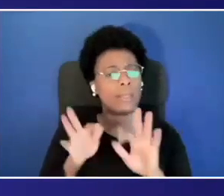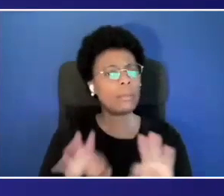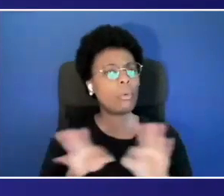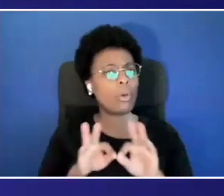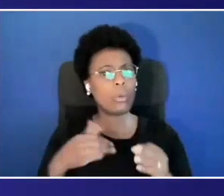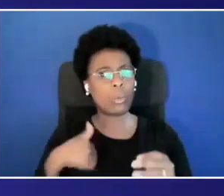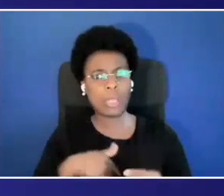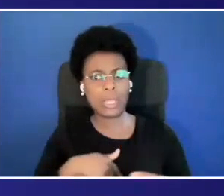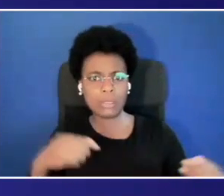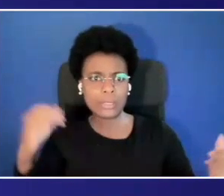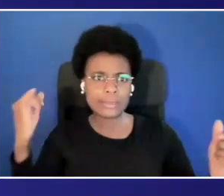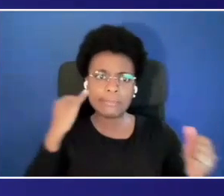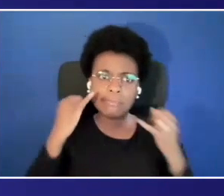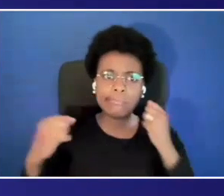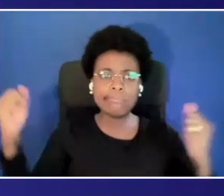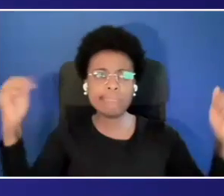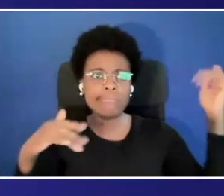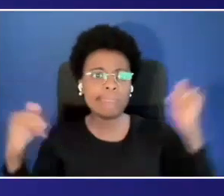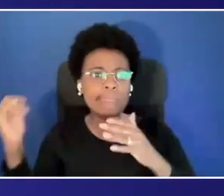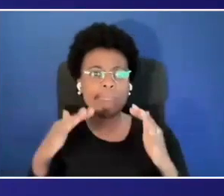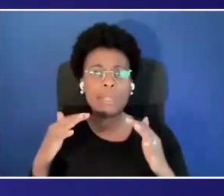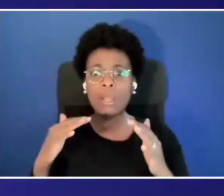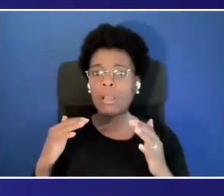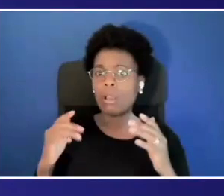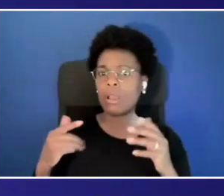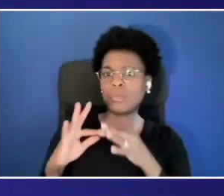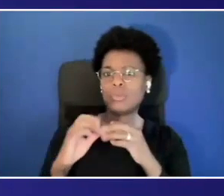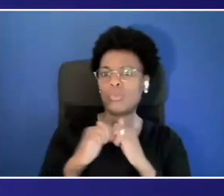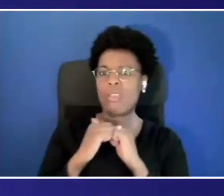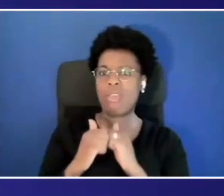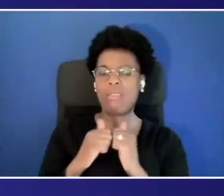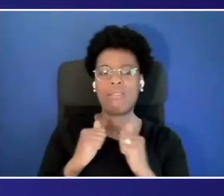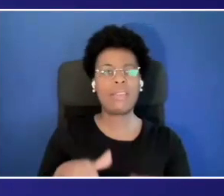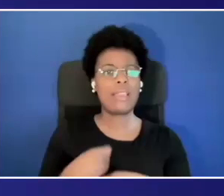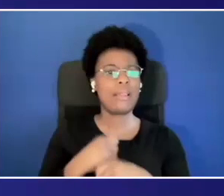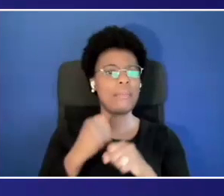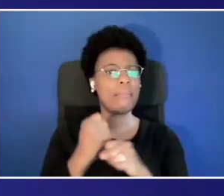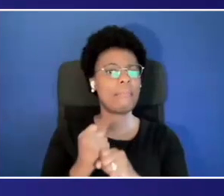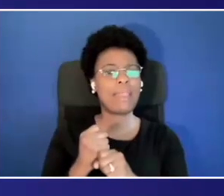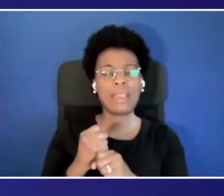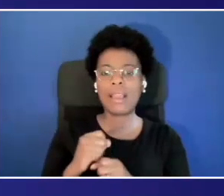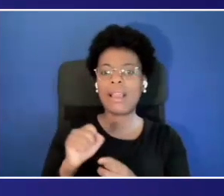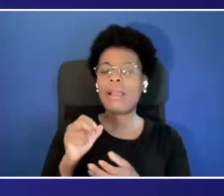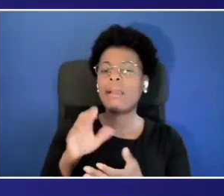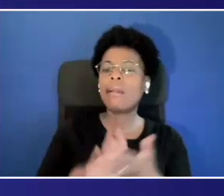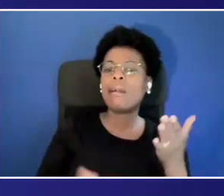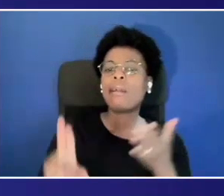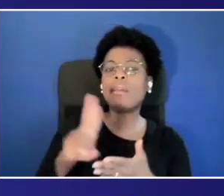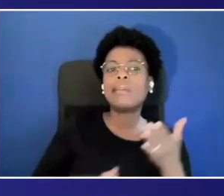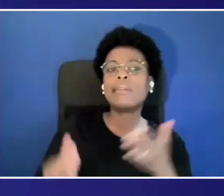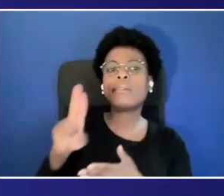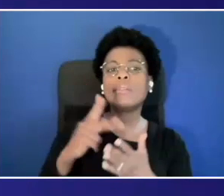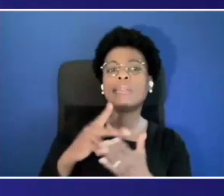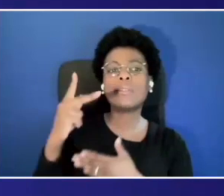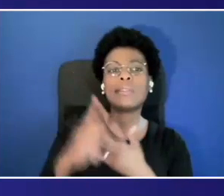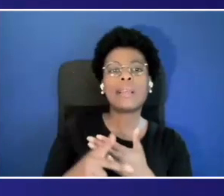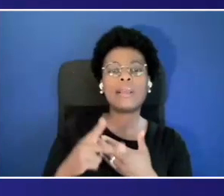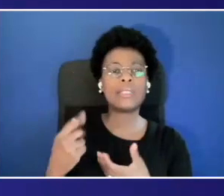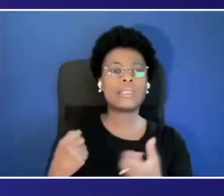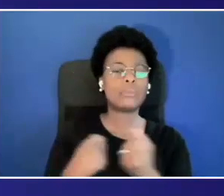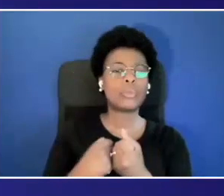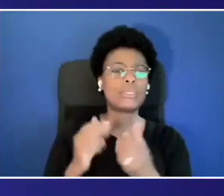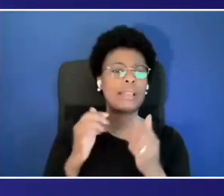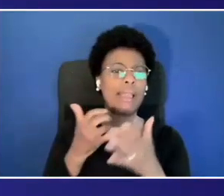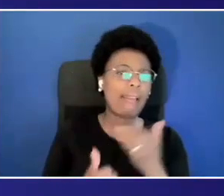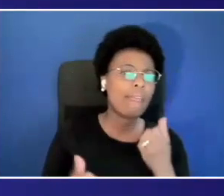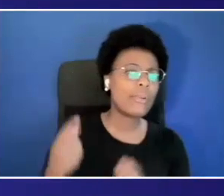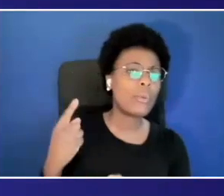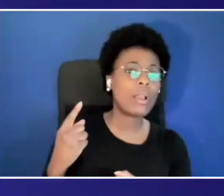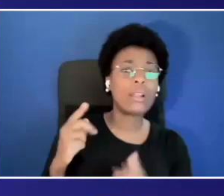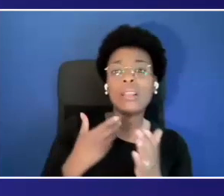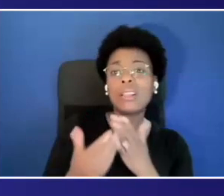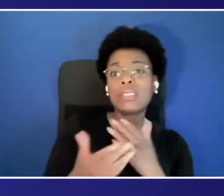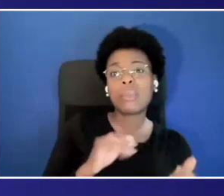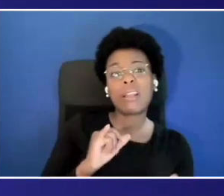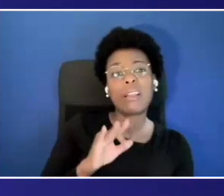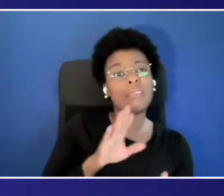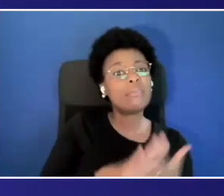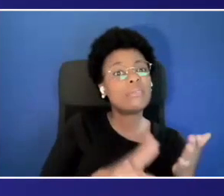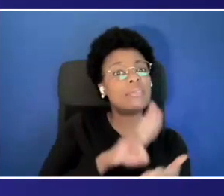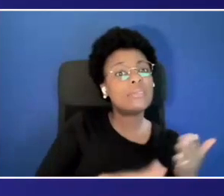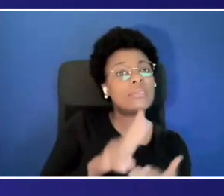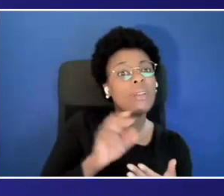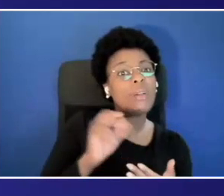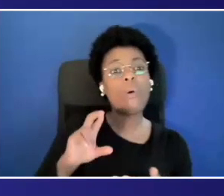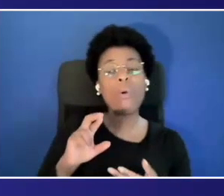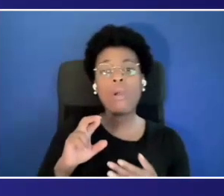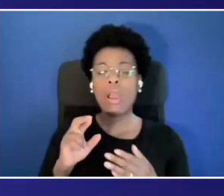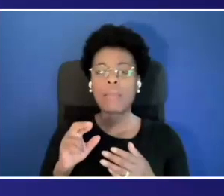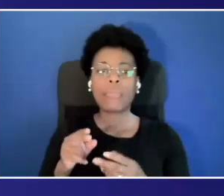Together we can build a higher education system that's cost effective, innovative, and inclusive, supporting all learners, whether those are pursuing traditional degrees or those taking post-secondary pathways.